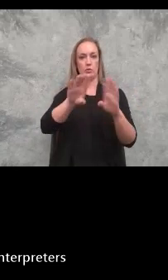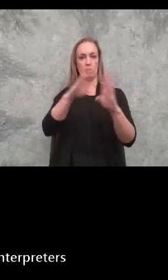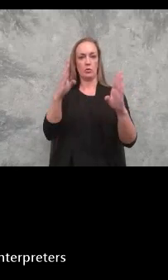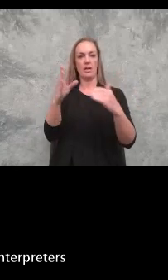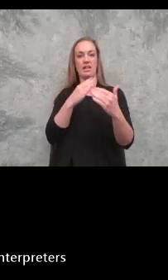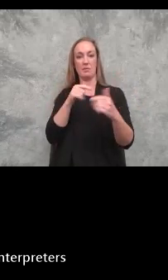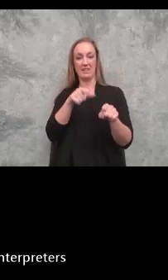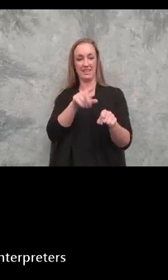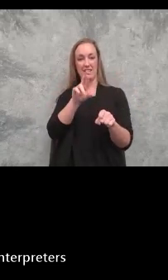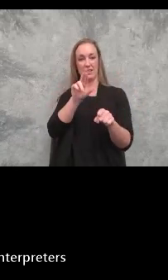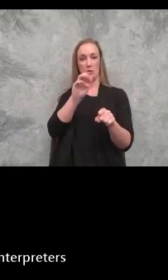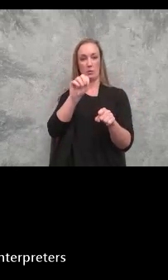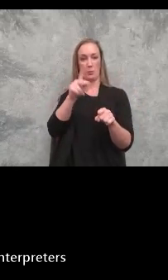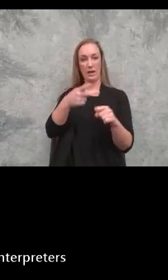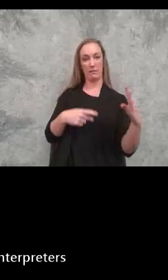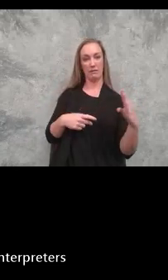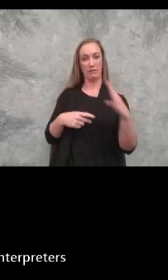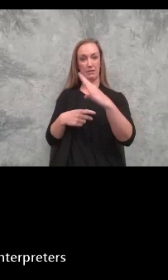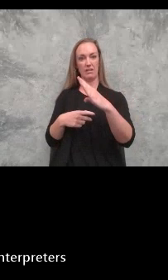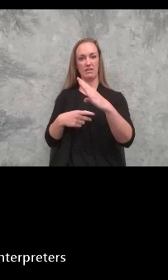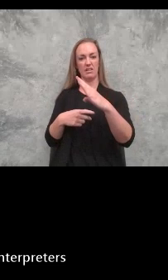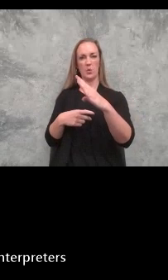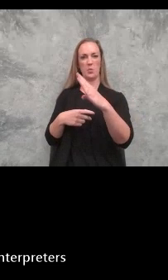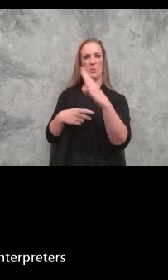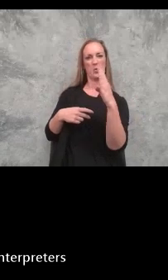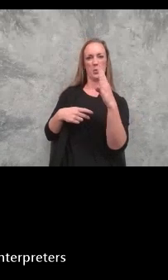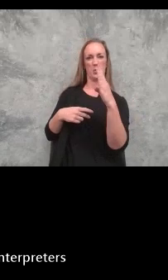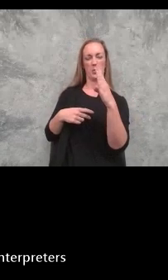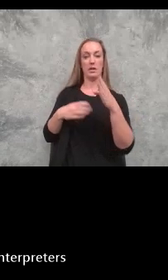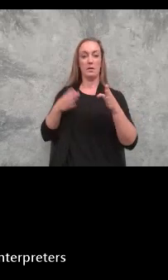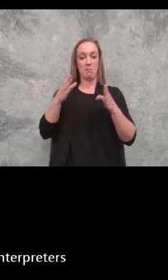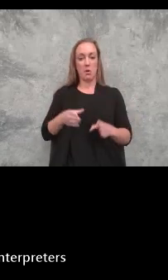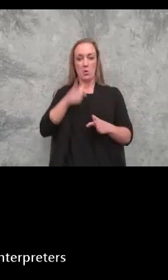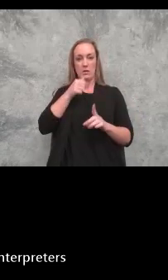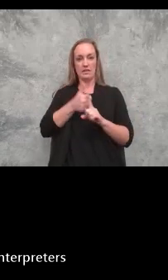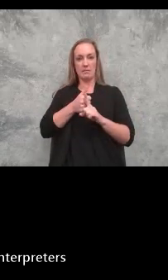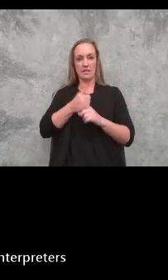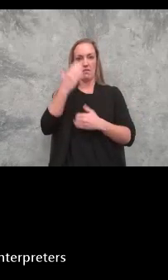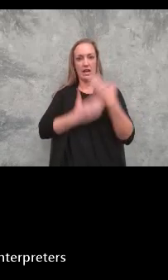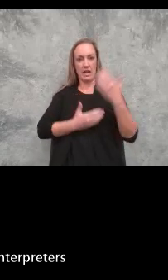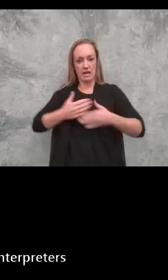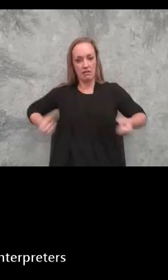it is very steep and would be difficult for someone in a manual wheelchair to navigate.